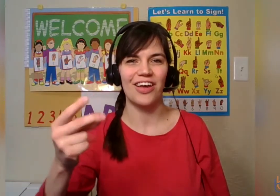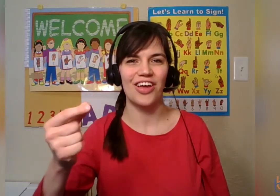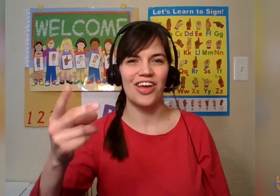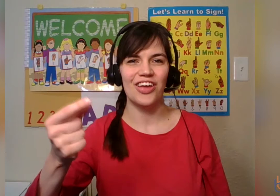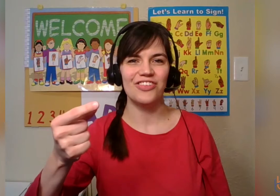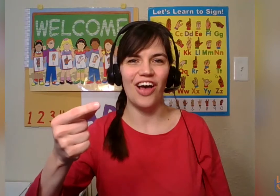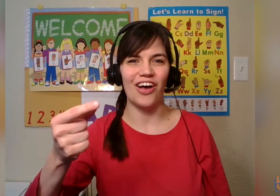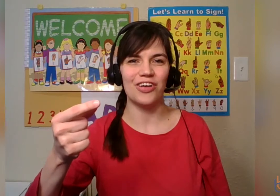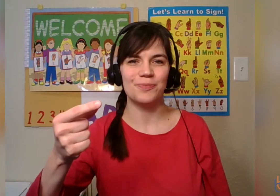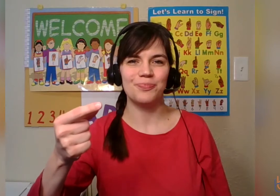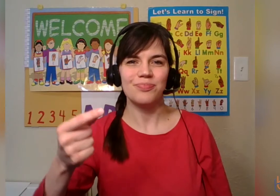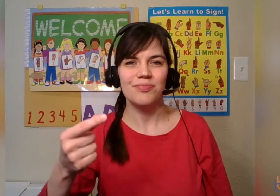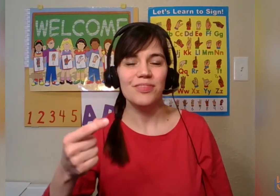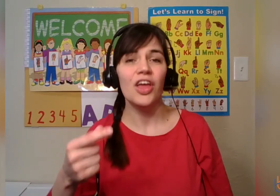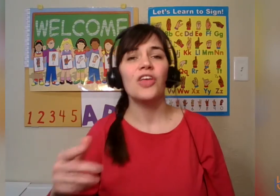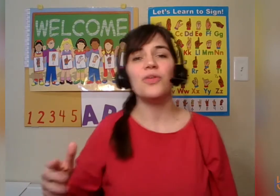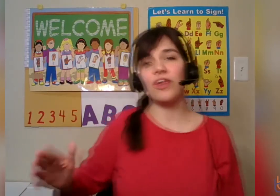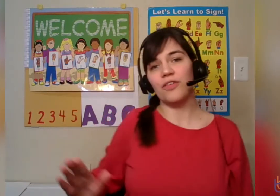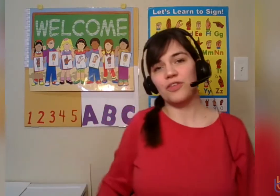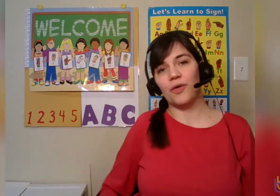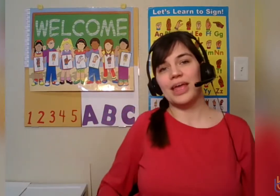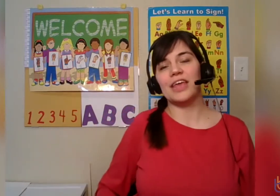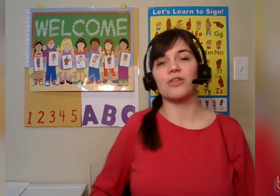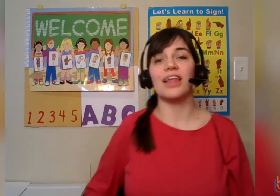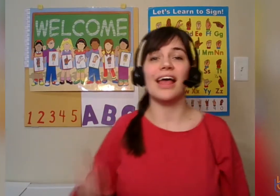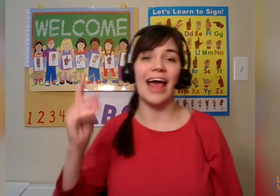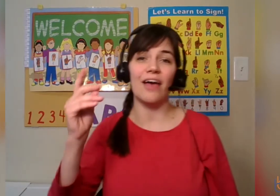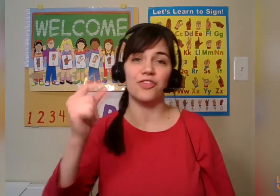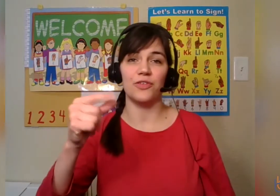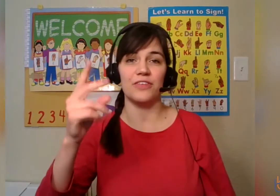Dog. You can also hit your leg after you snap.